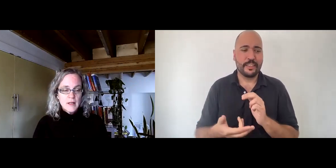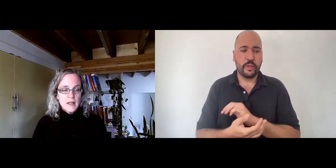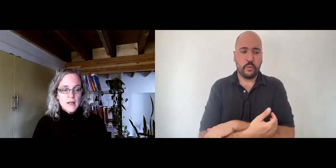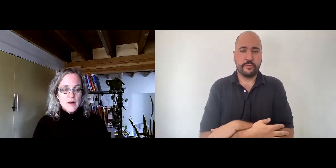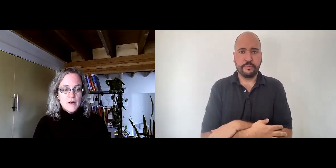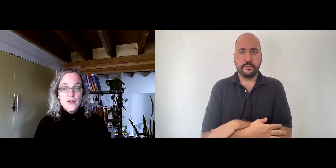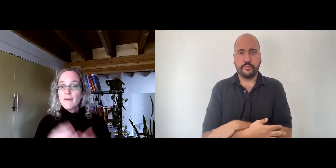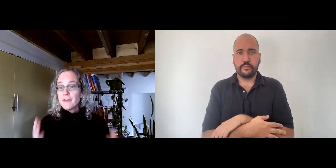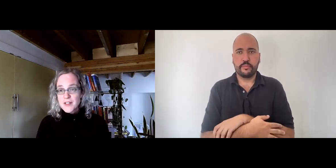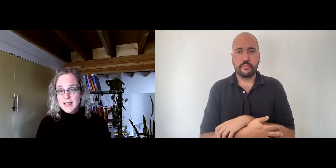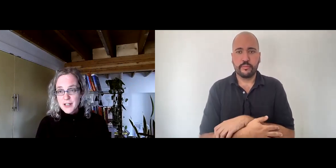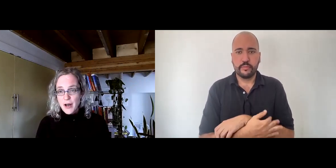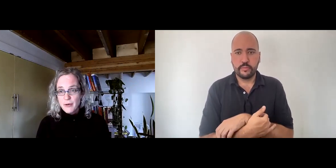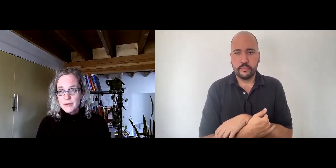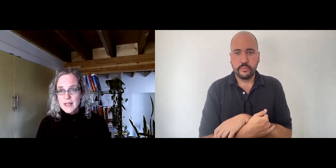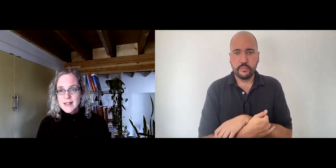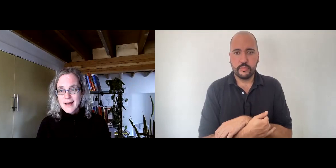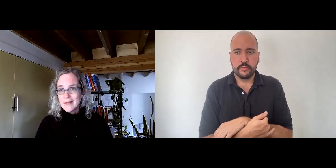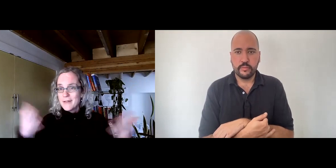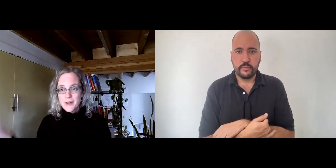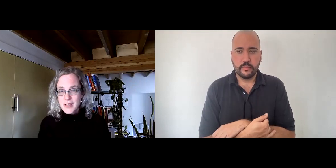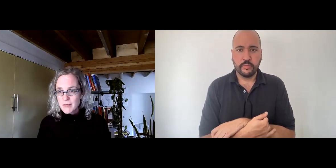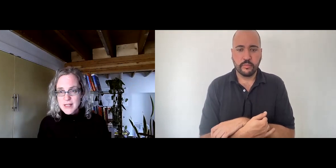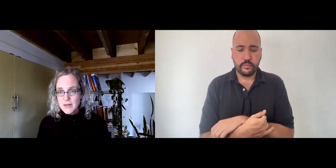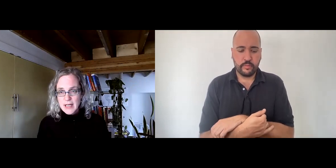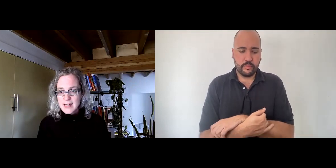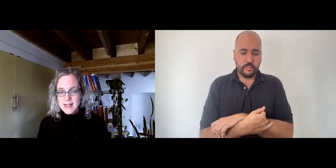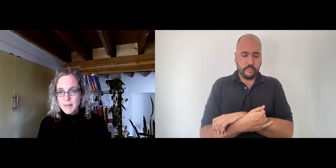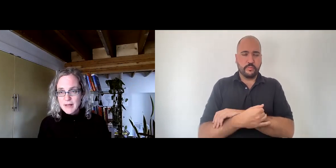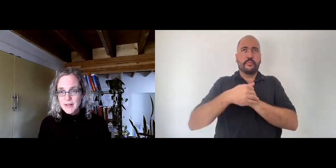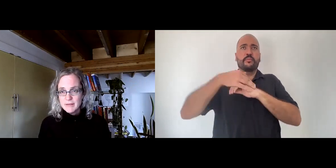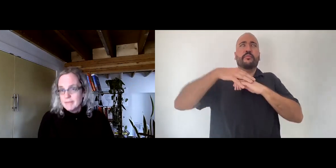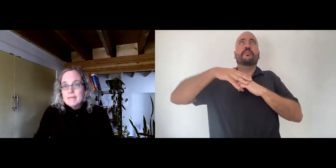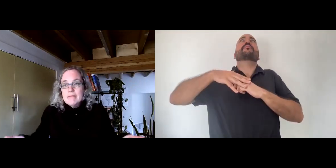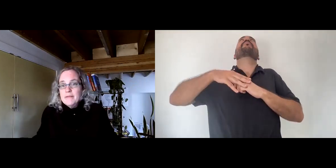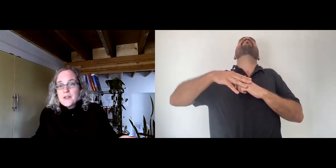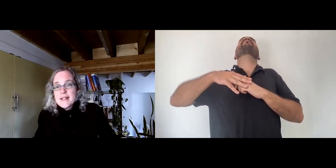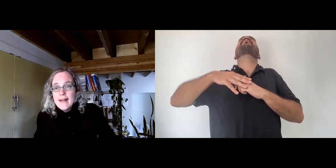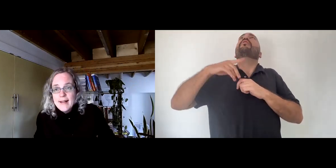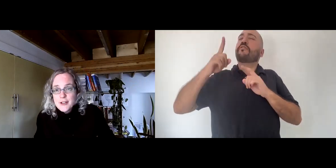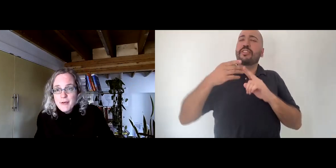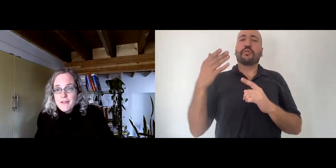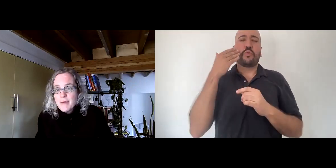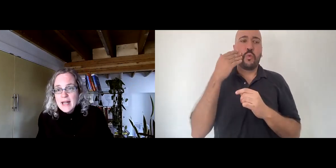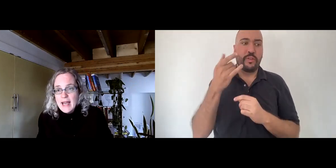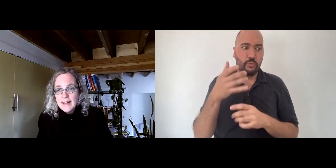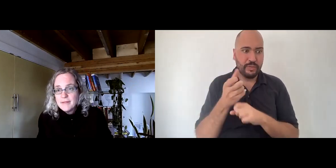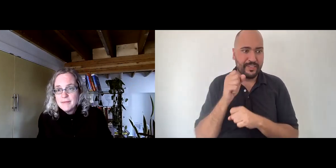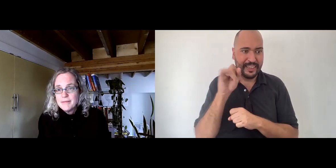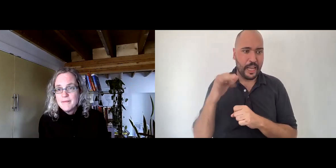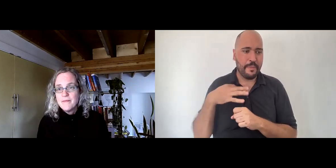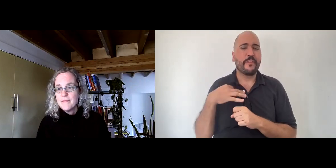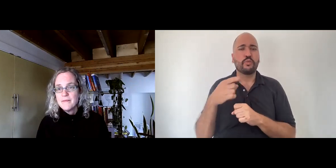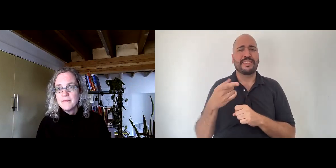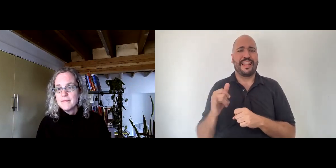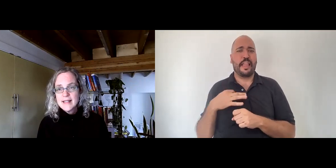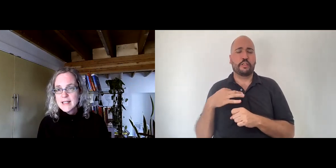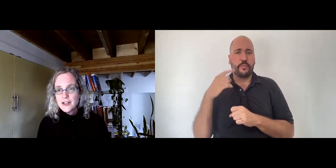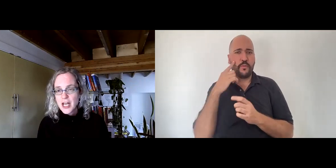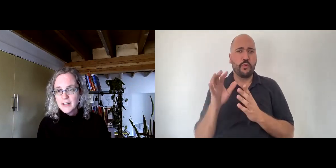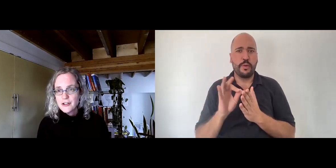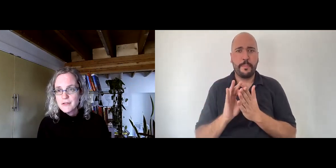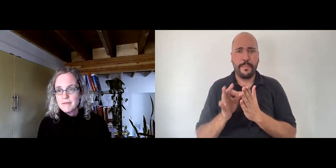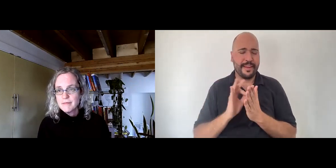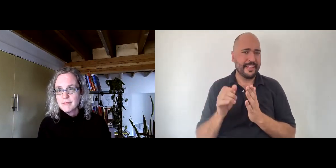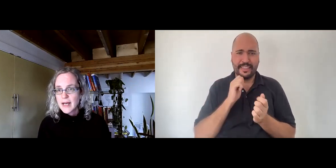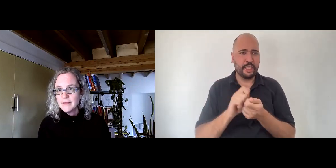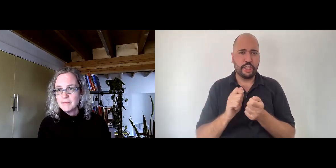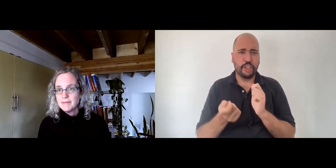So the first thing to know is that if you're still receiving the SSI benefit, you're still eligible for the Medicaid that didn't change right.